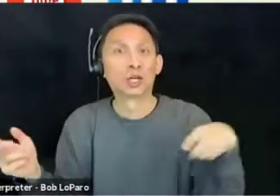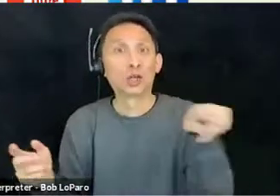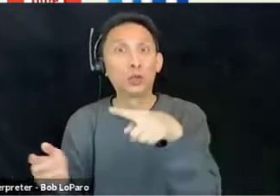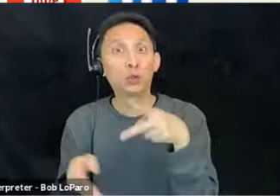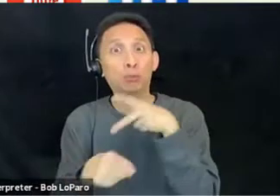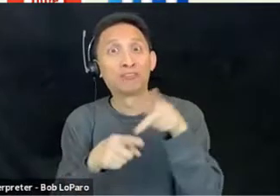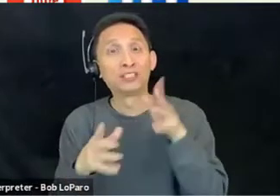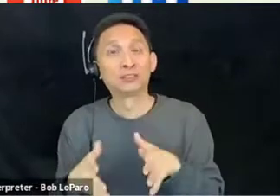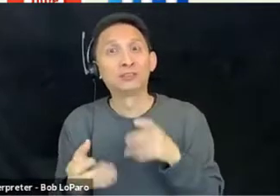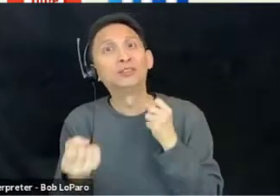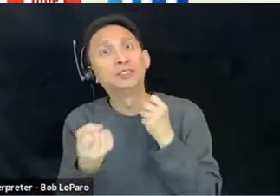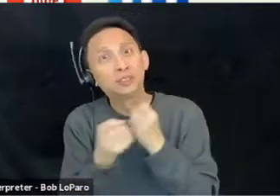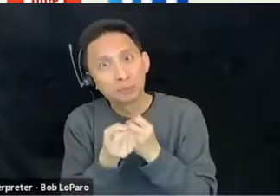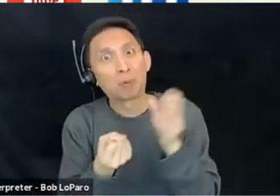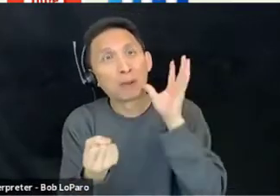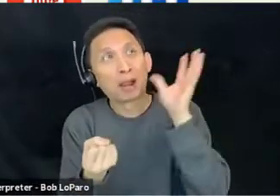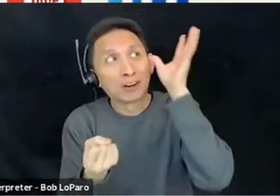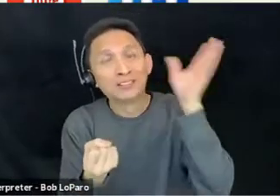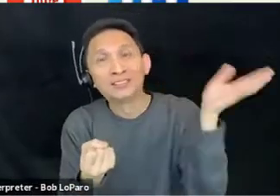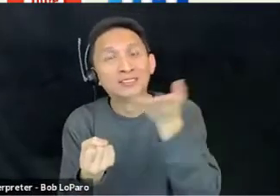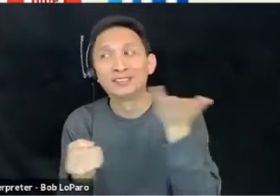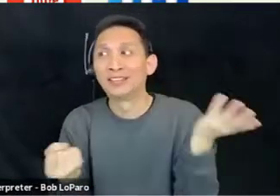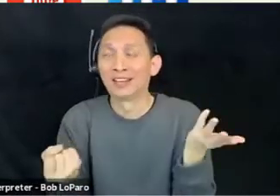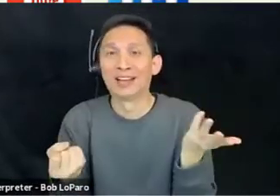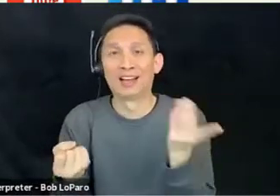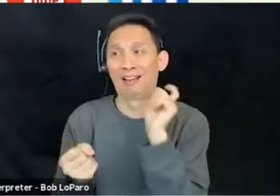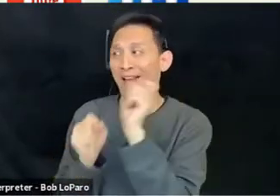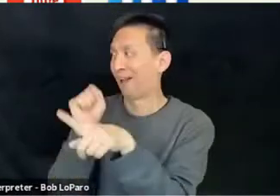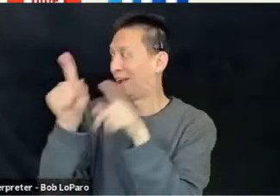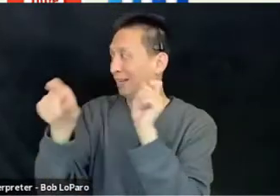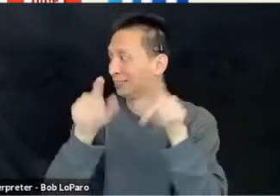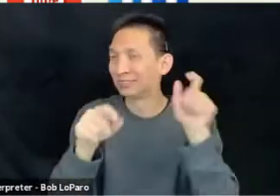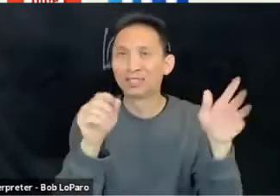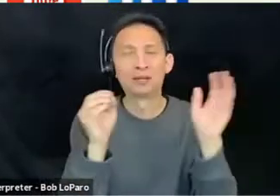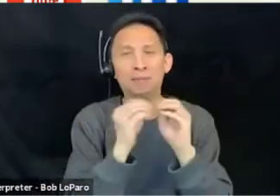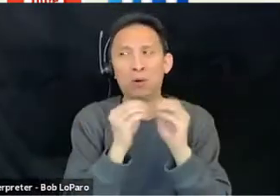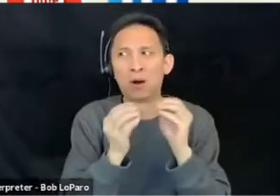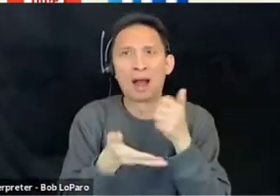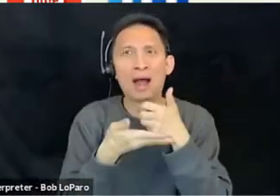ask those probing questions that can help them think outside of the box